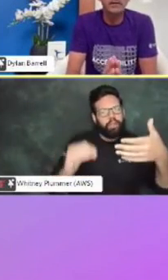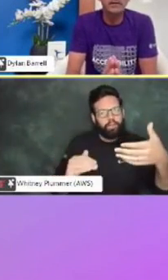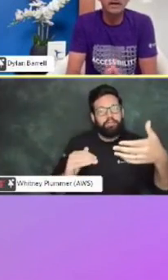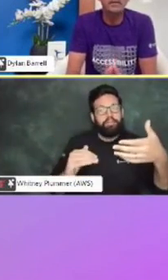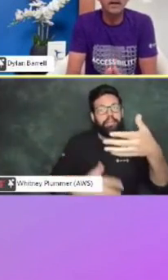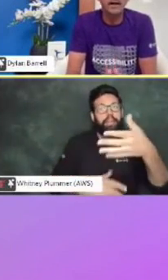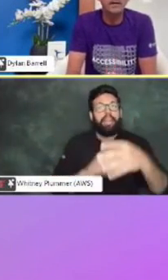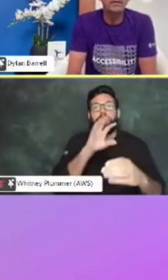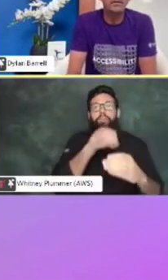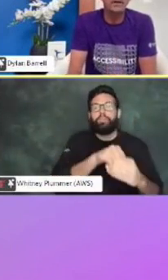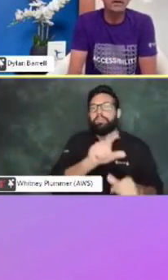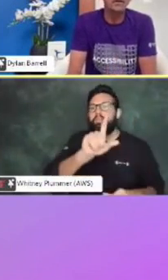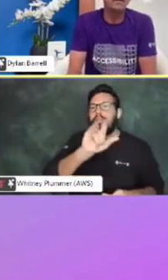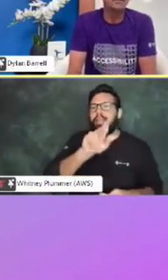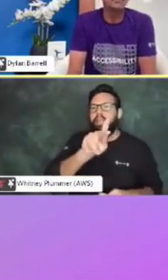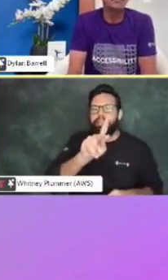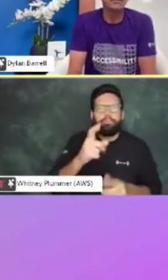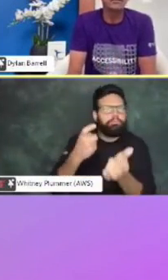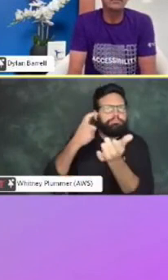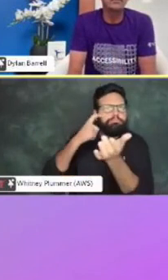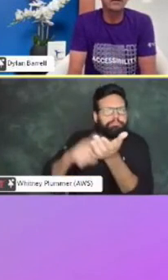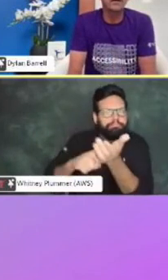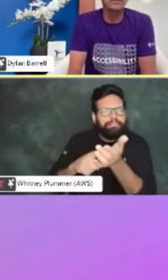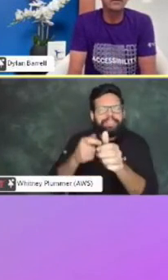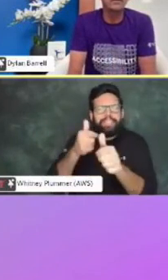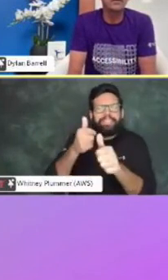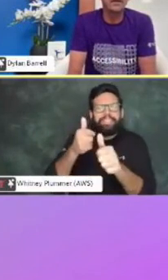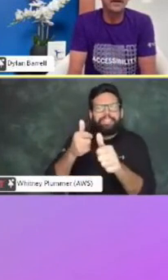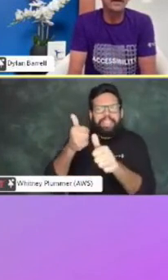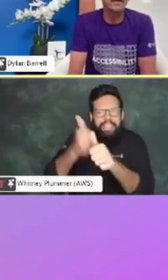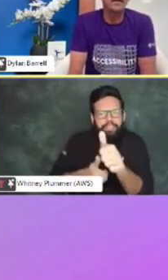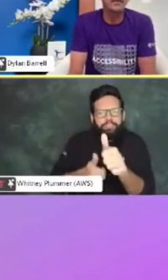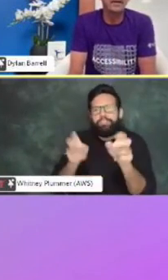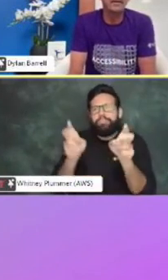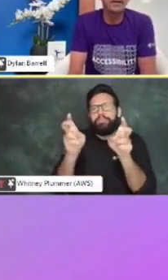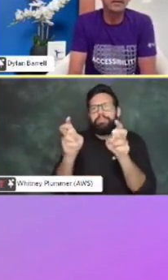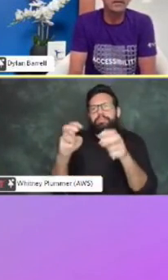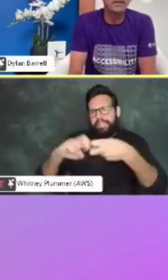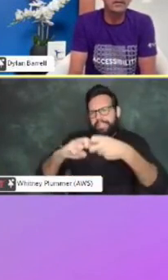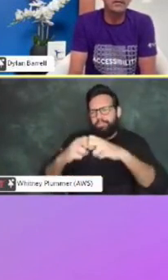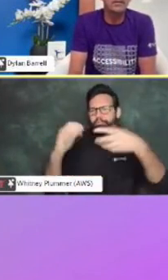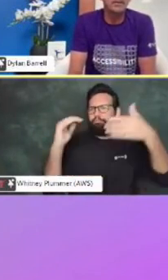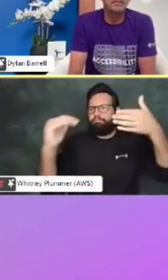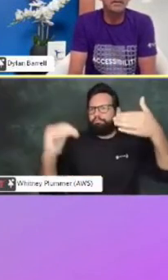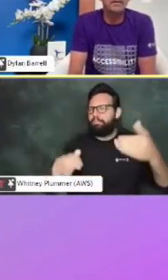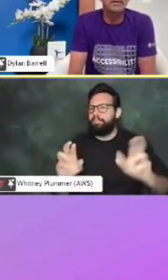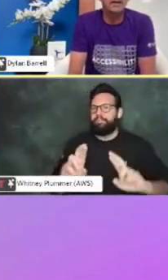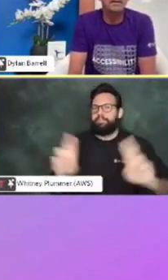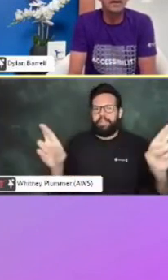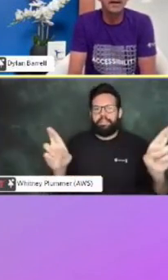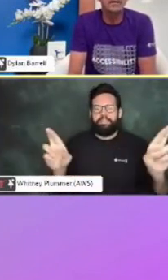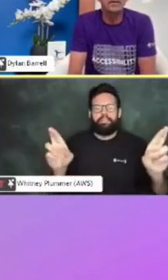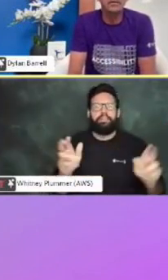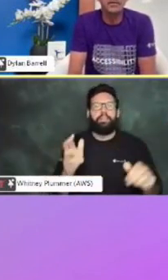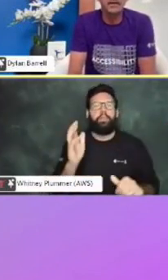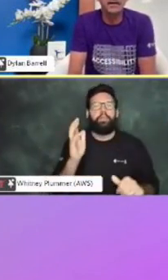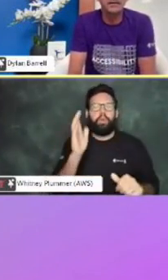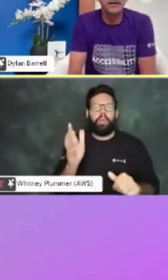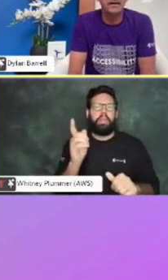In fact, Harris Schneiderman is showing this feature today. Attend the session at 3:00 PM Eastern Time and you'll see that